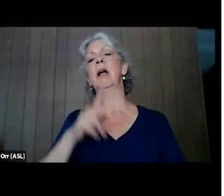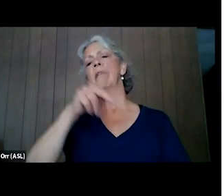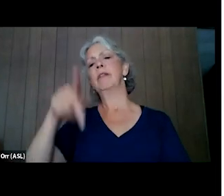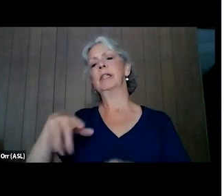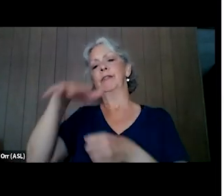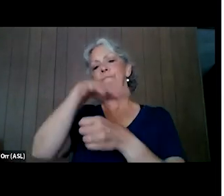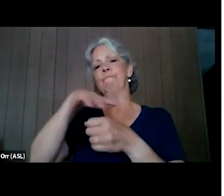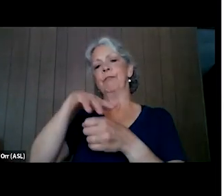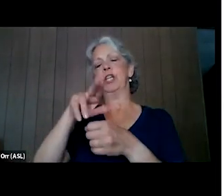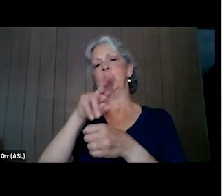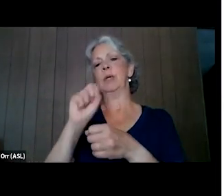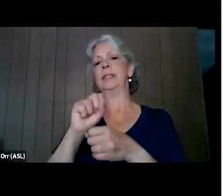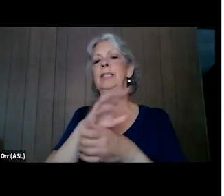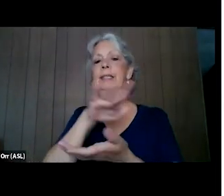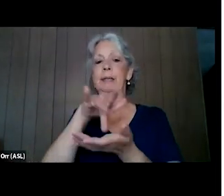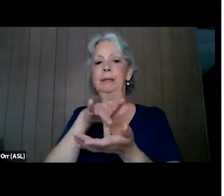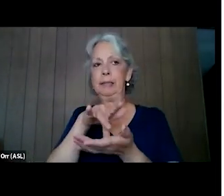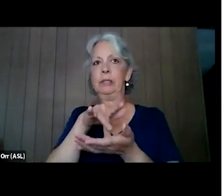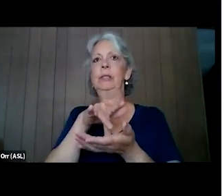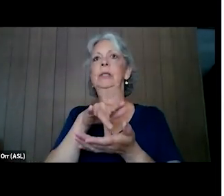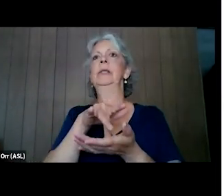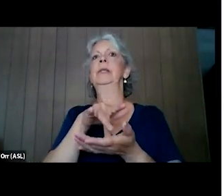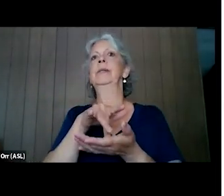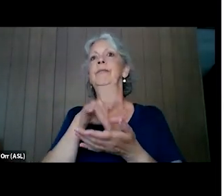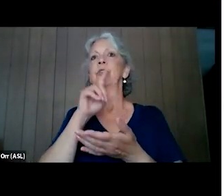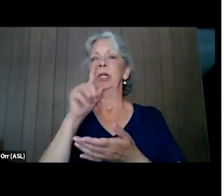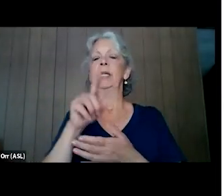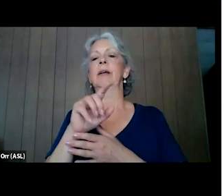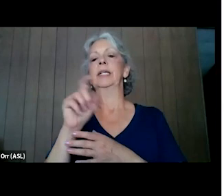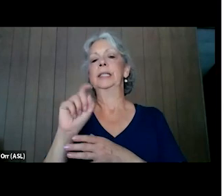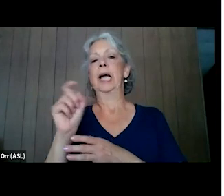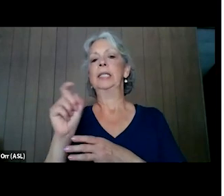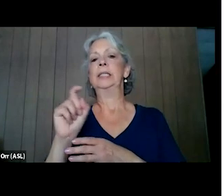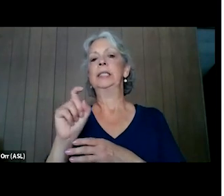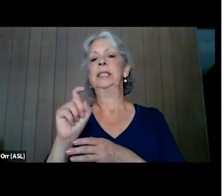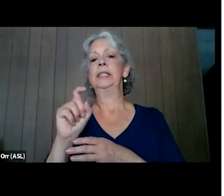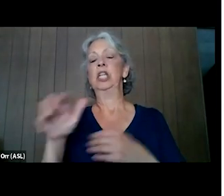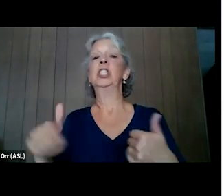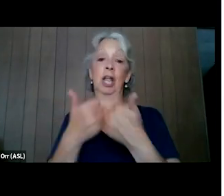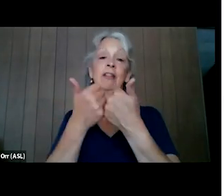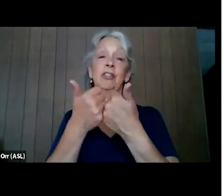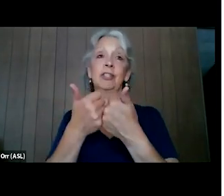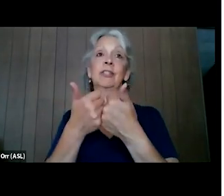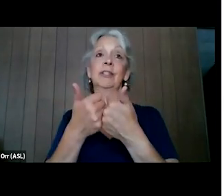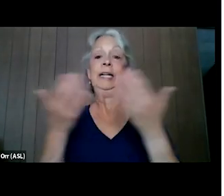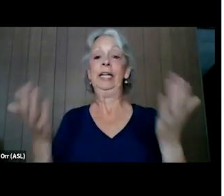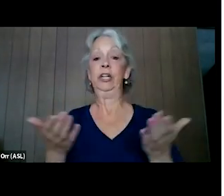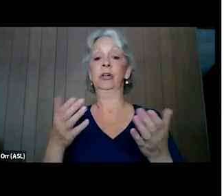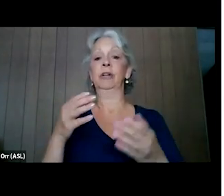has been the epicenter of the xylazine challenges here in the US.